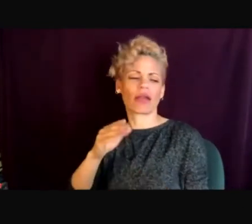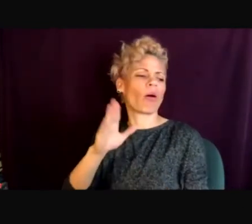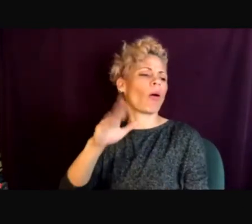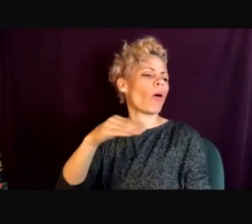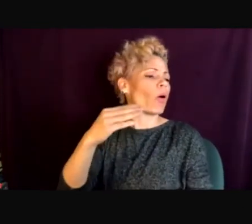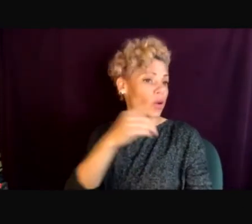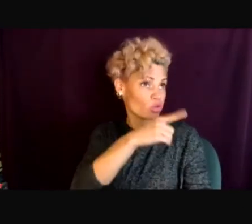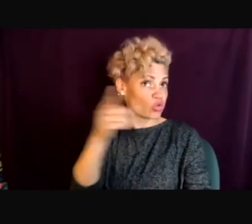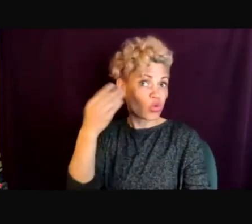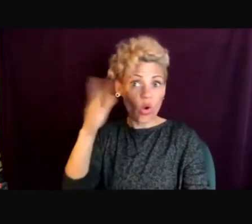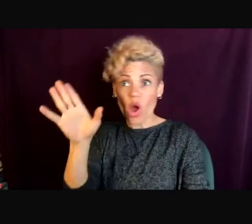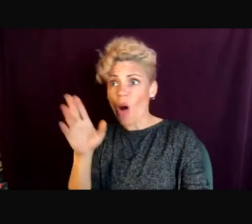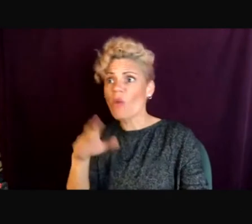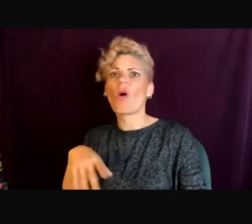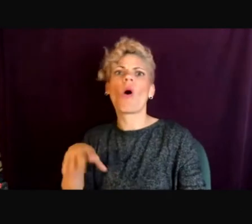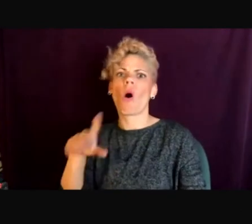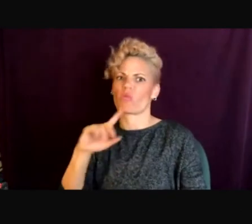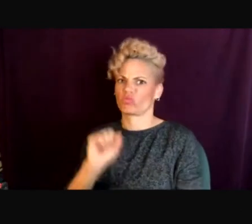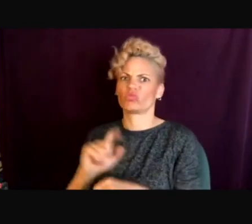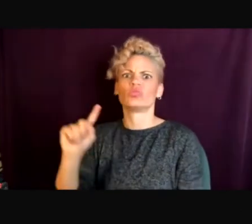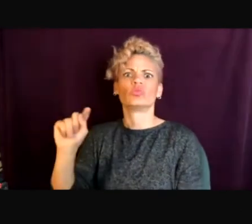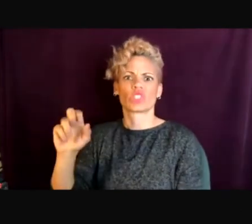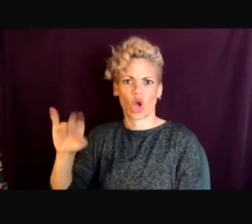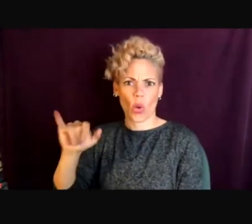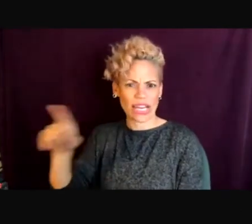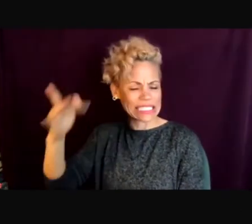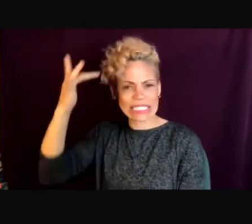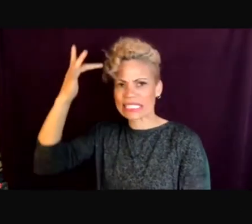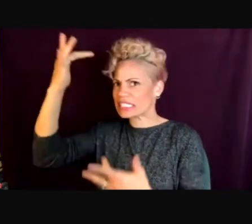He has epilepsy. And what would you think if he went to the White House